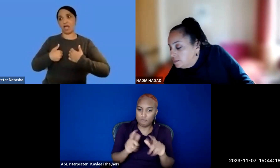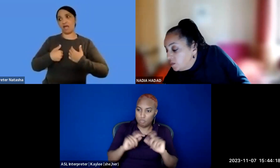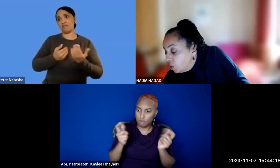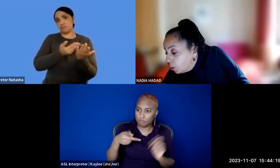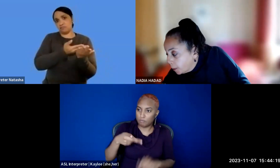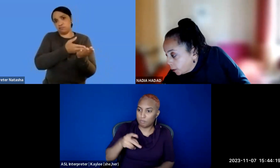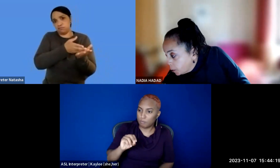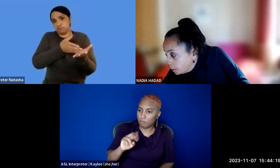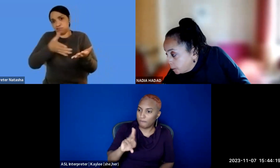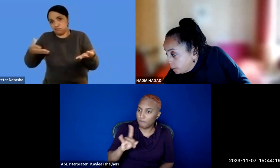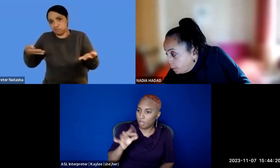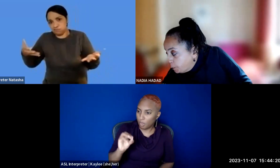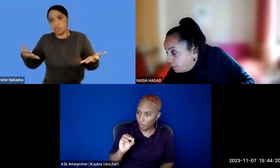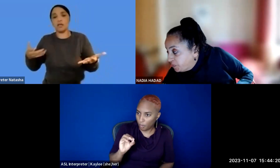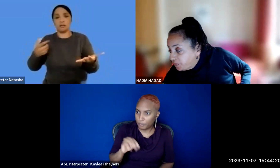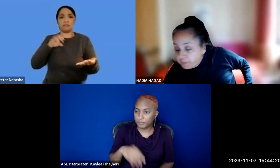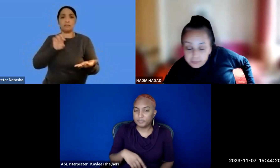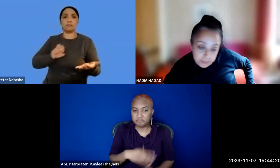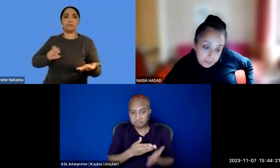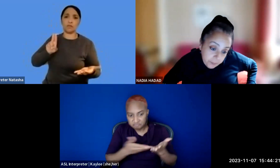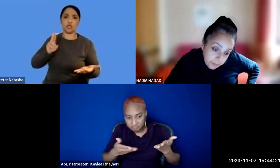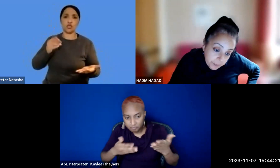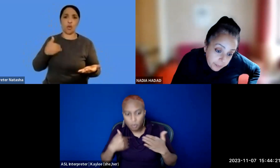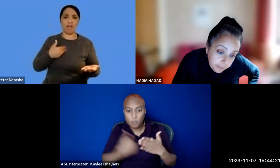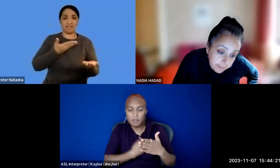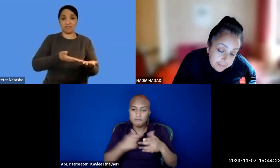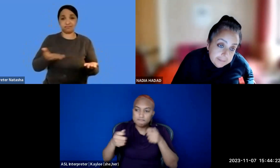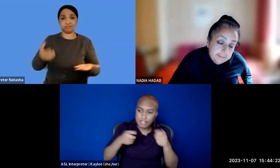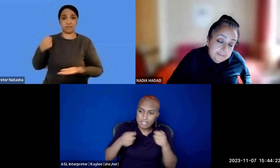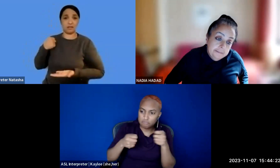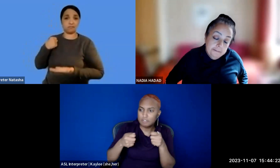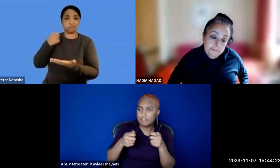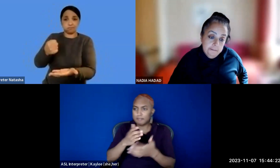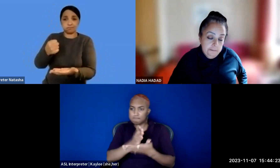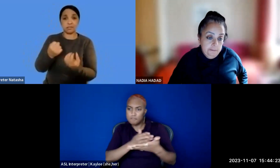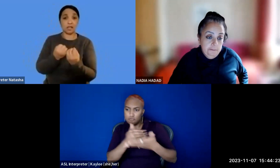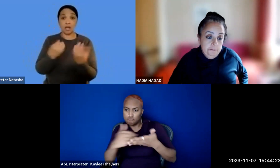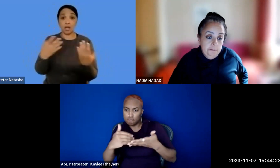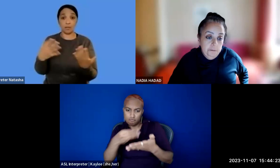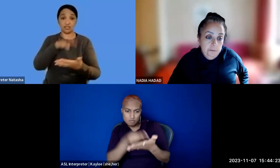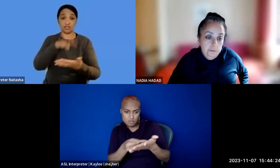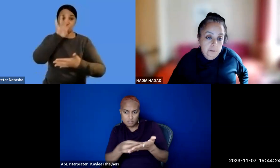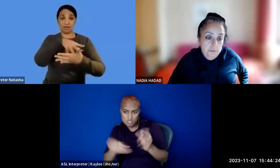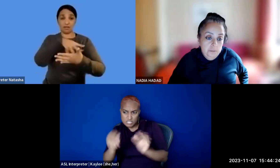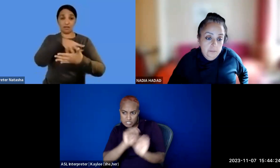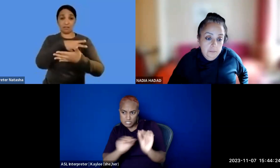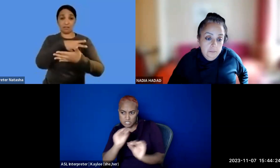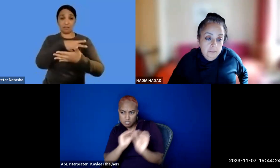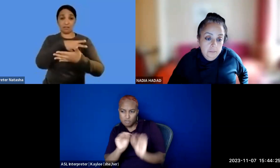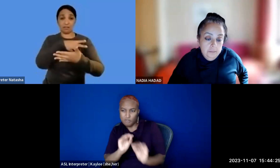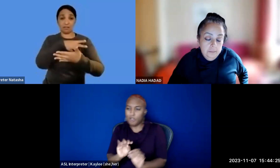We have managing a budget of around 428 million euros